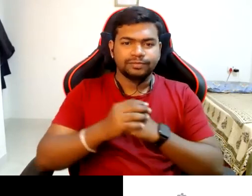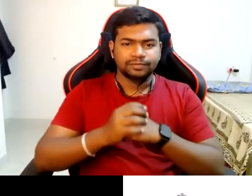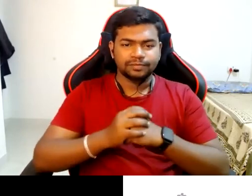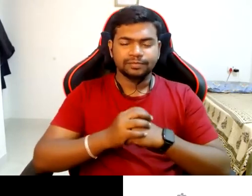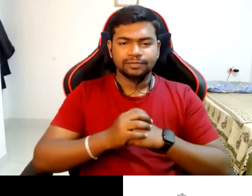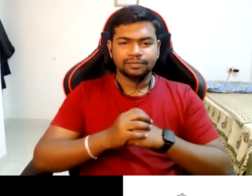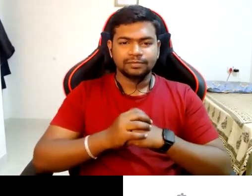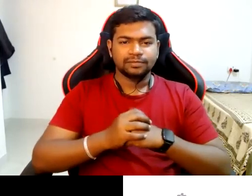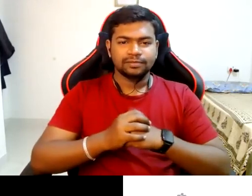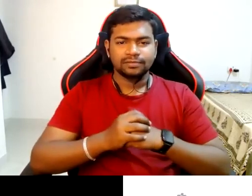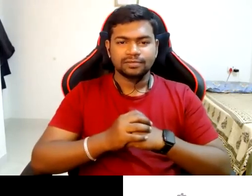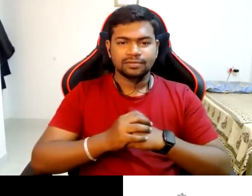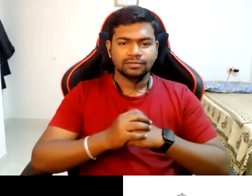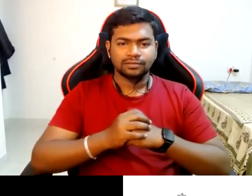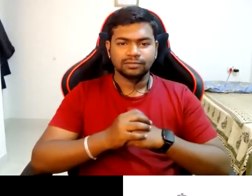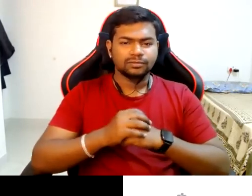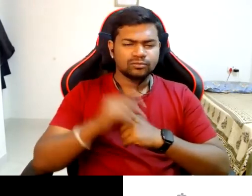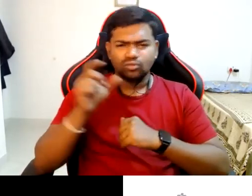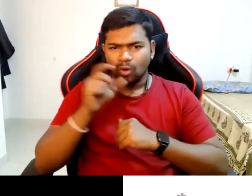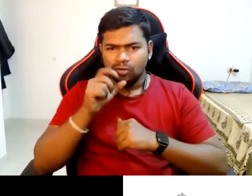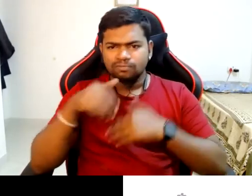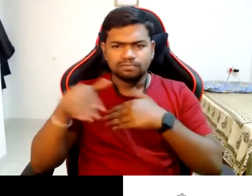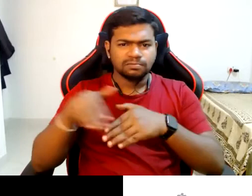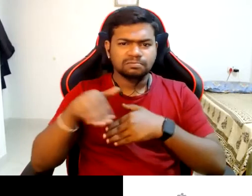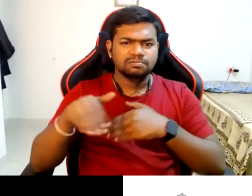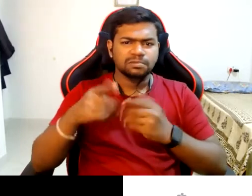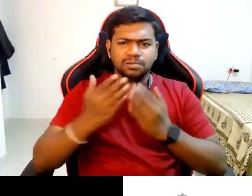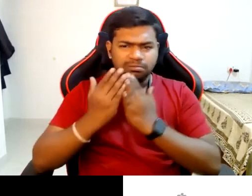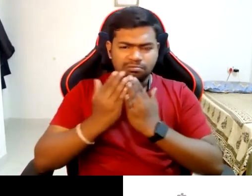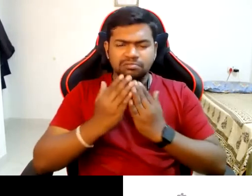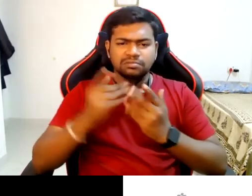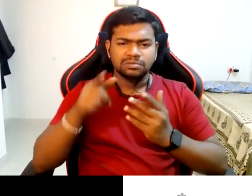And the college was a struggle, It was lot of hard work.